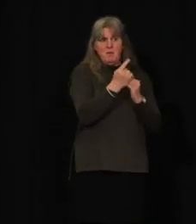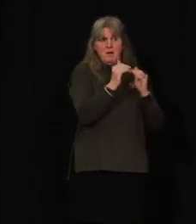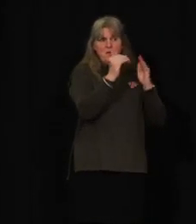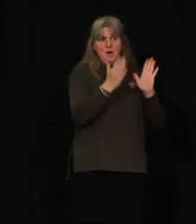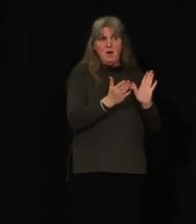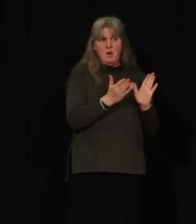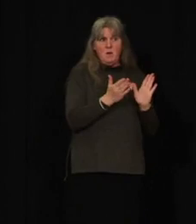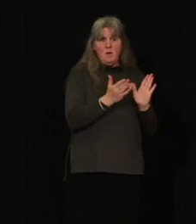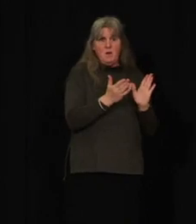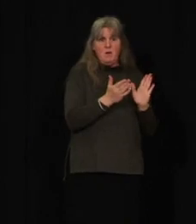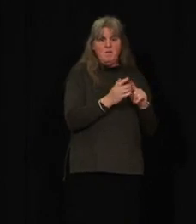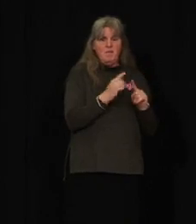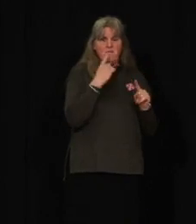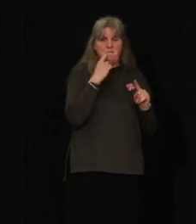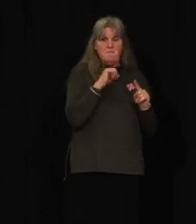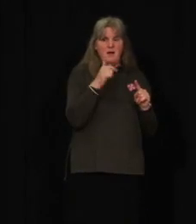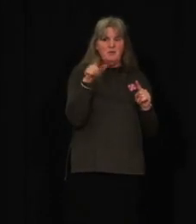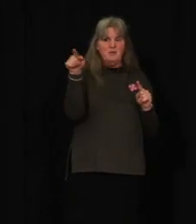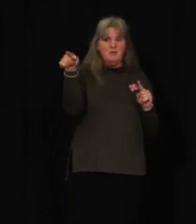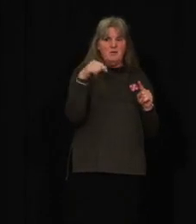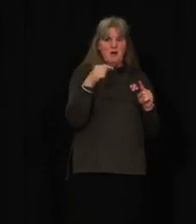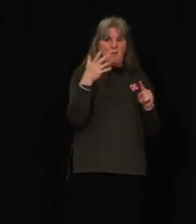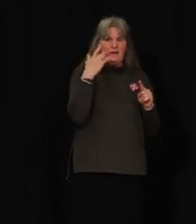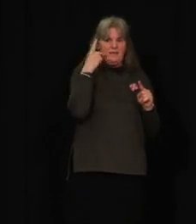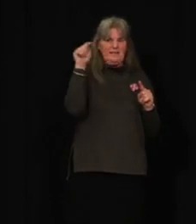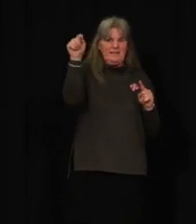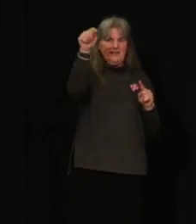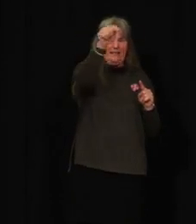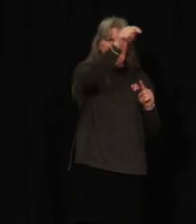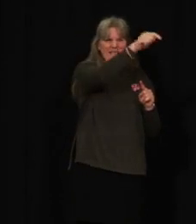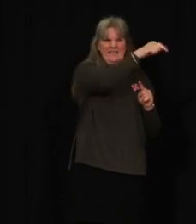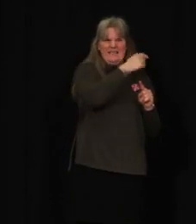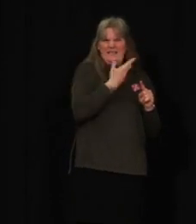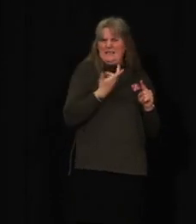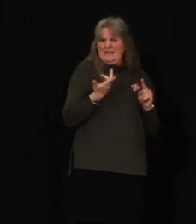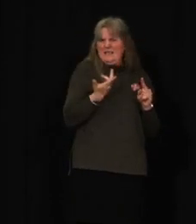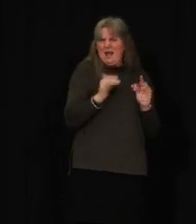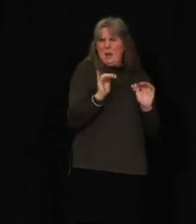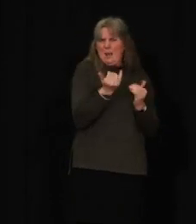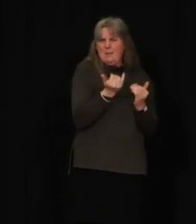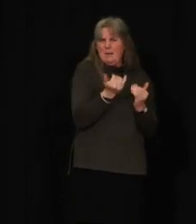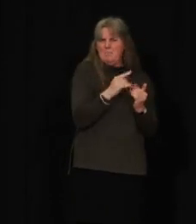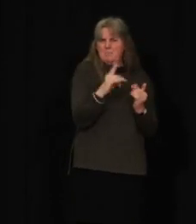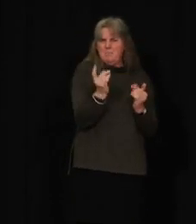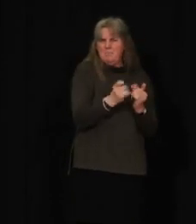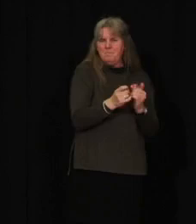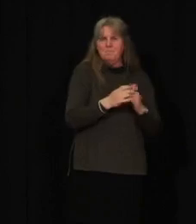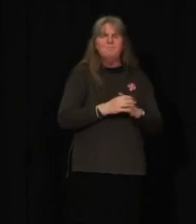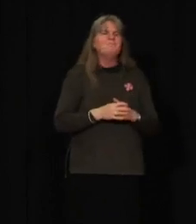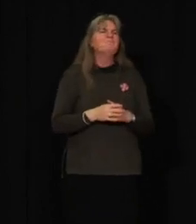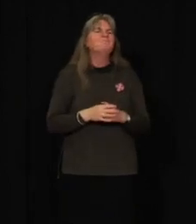another household when there are lots of people we want to see?